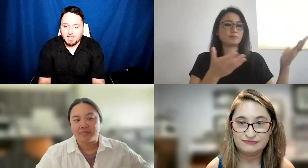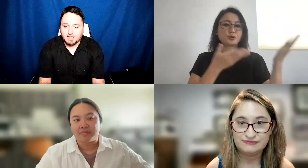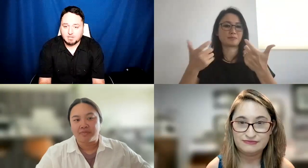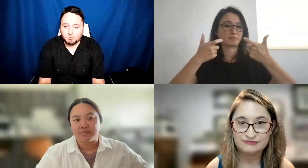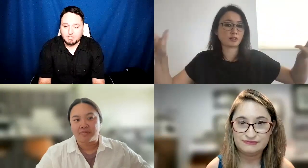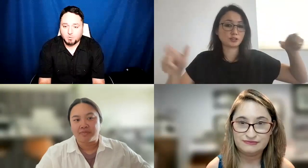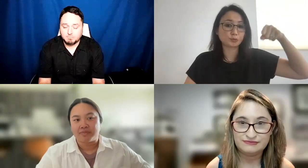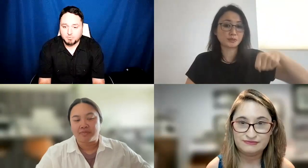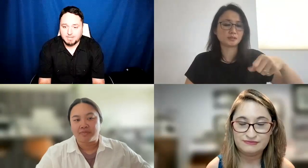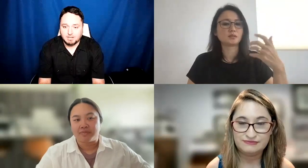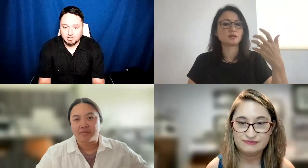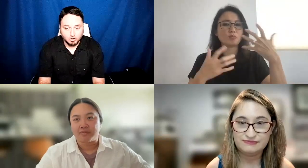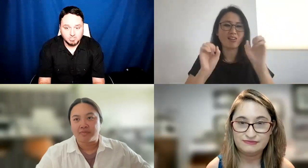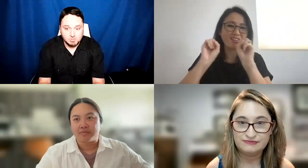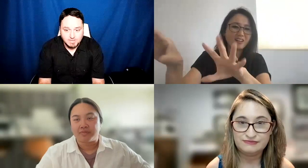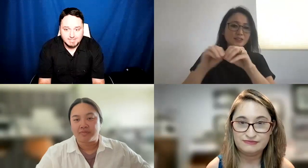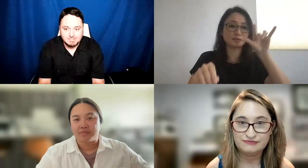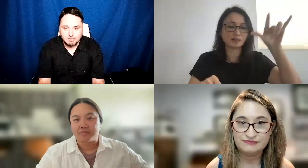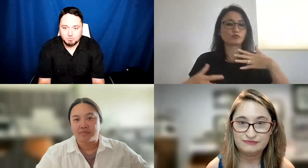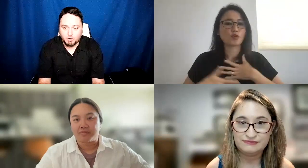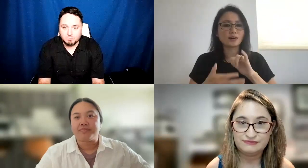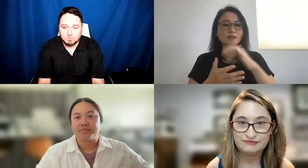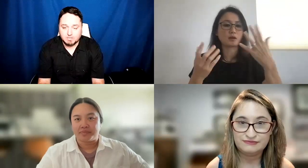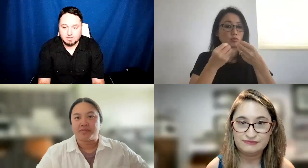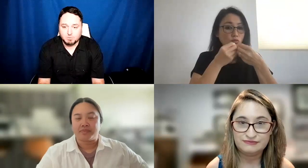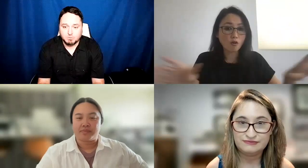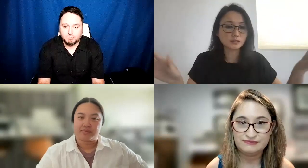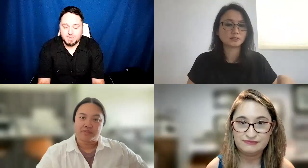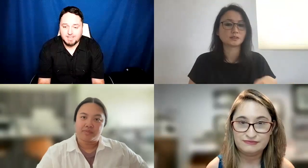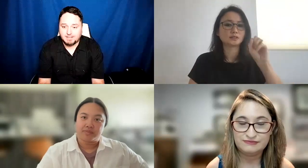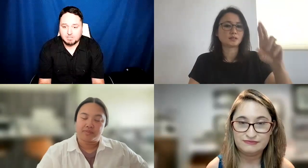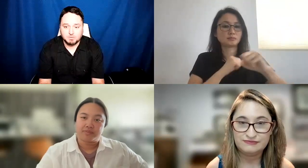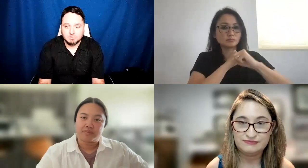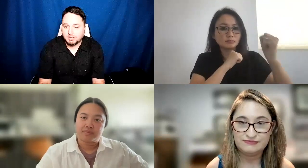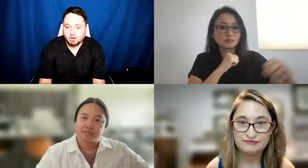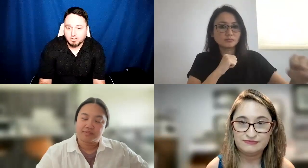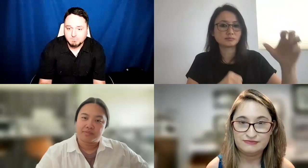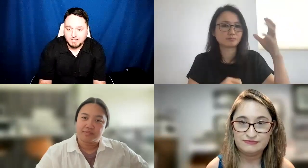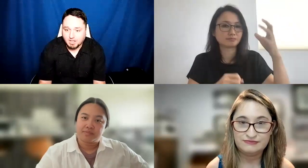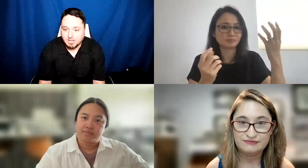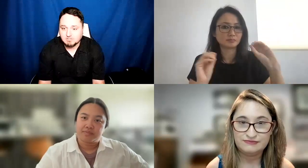and we didn't wanna bring a large suitcase. We didn't want, you know, we were afraid that, you know, our luggage might get lost